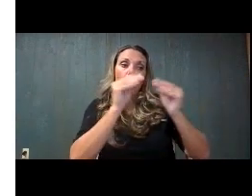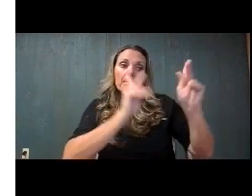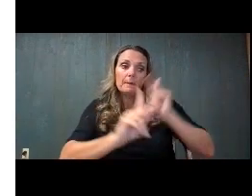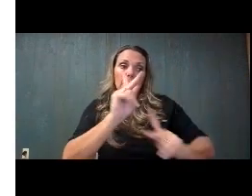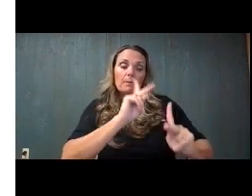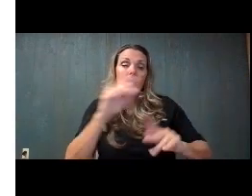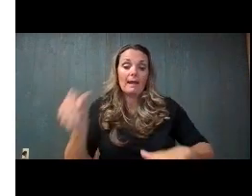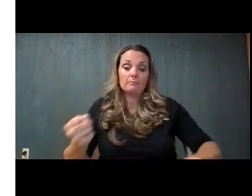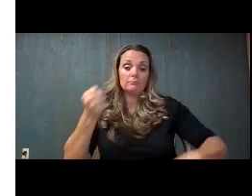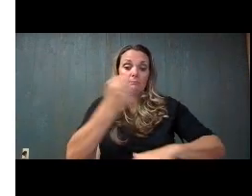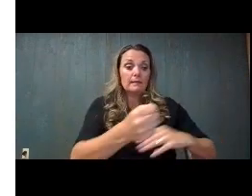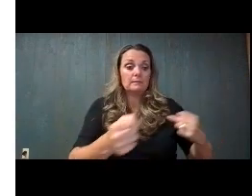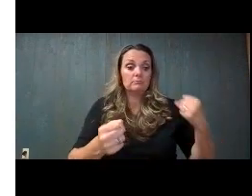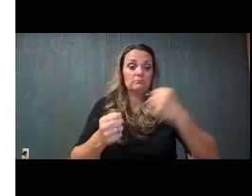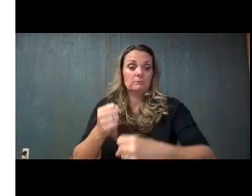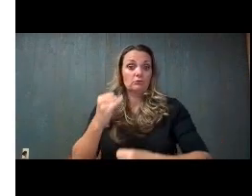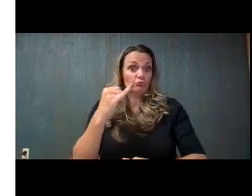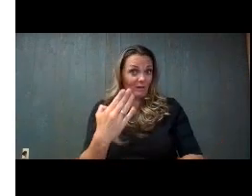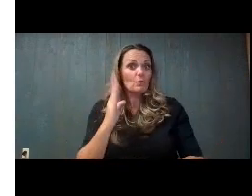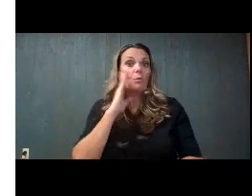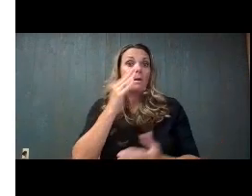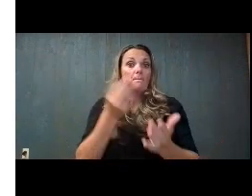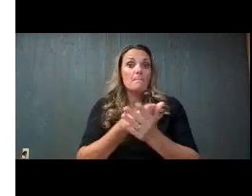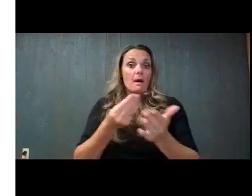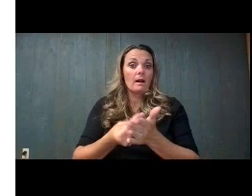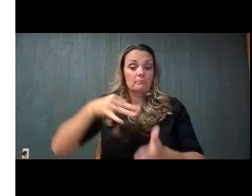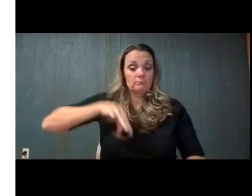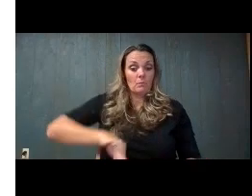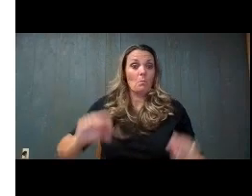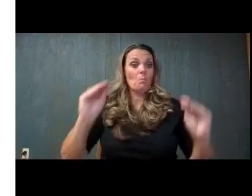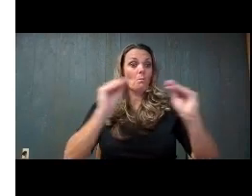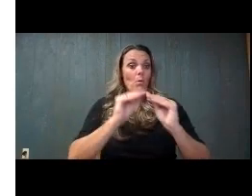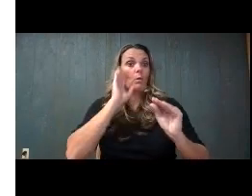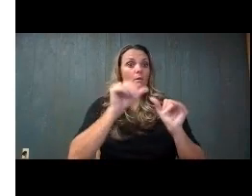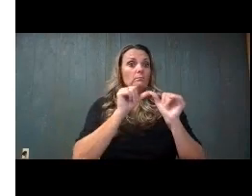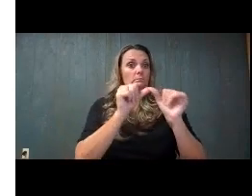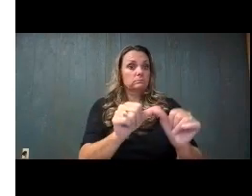more people results in more money coming in and sustains positions.